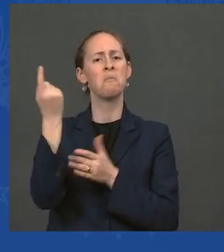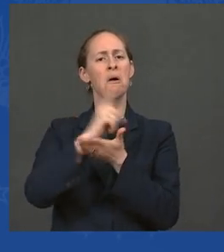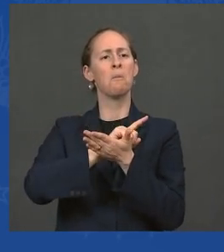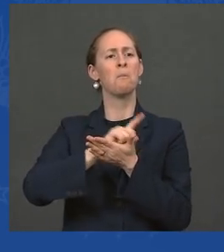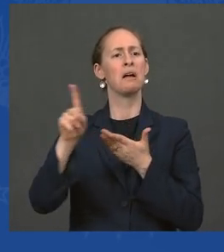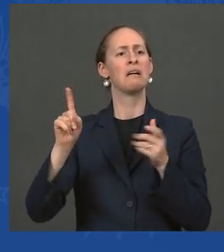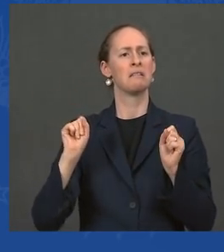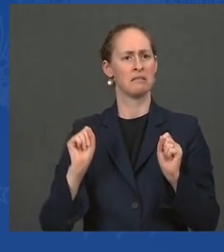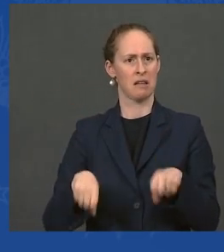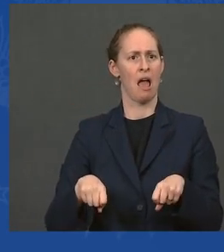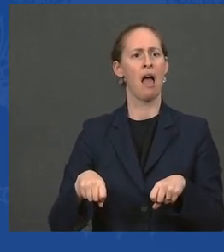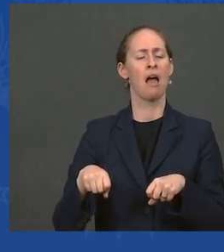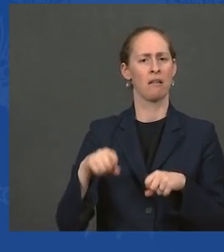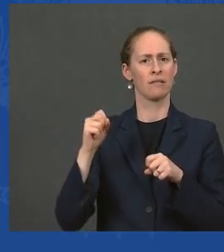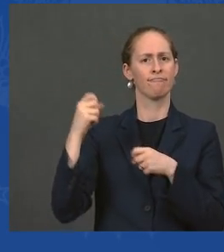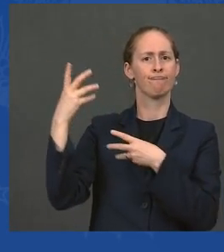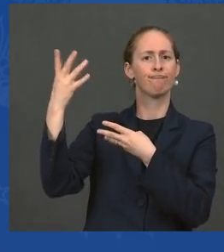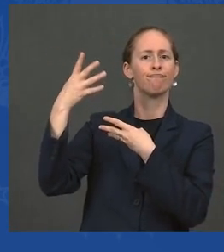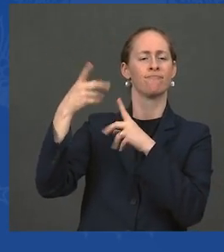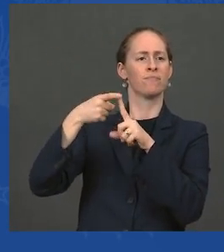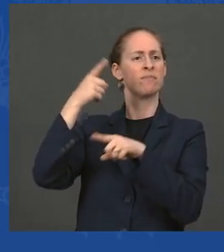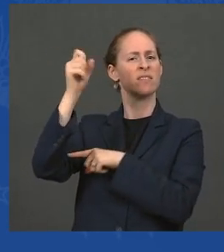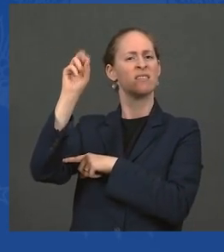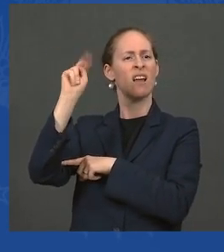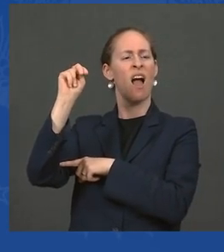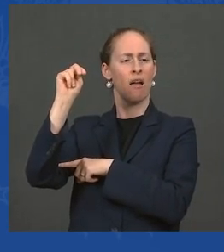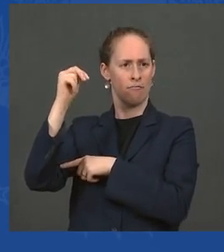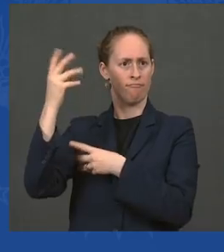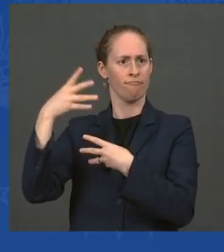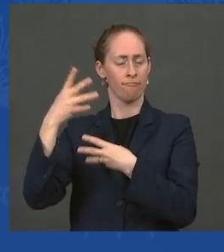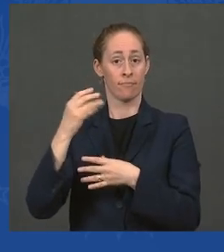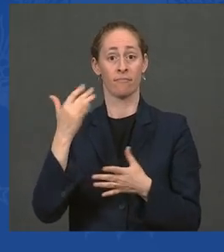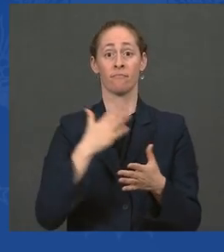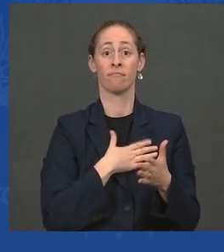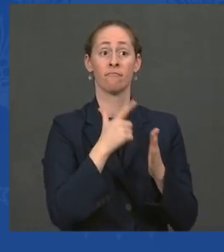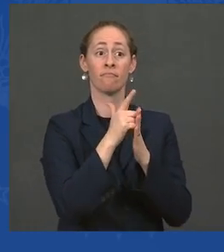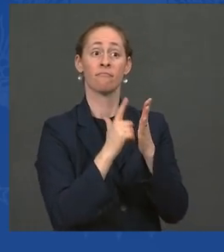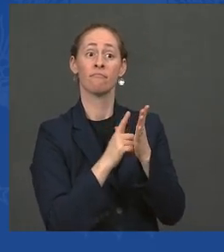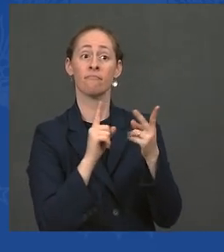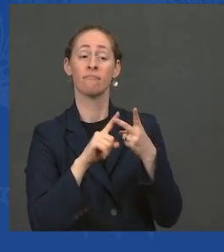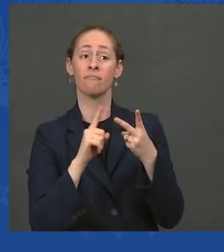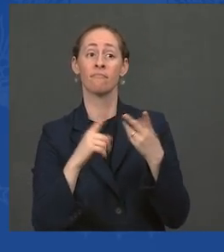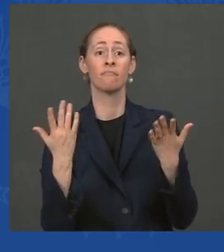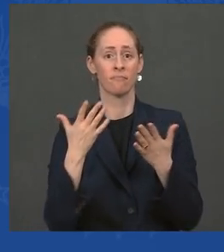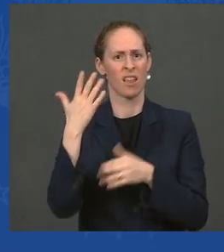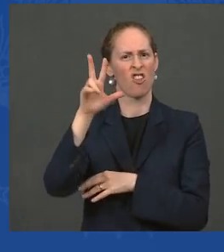So, what do we have in this legislation? We have $39 billion to modernize American transit.